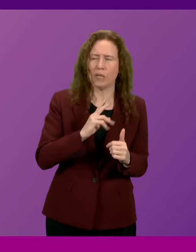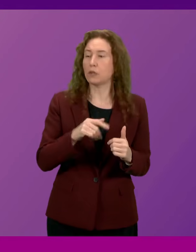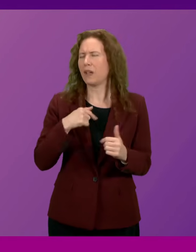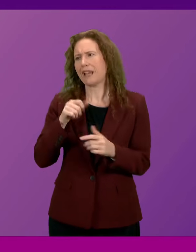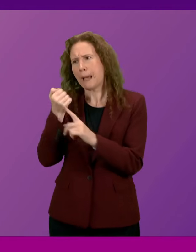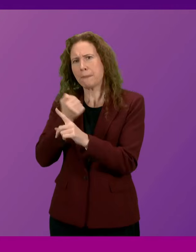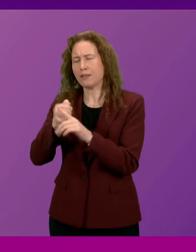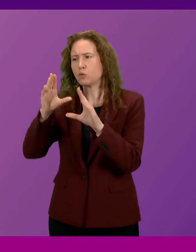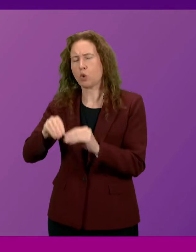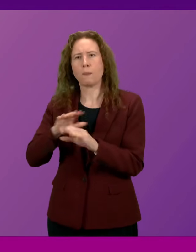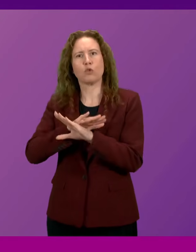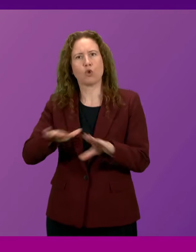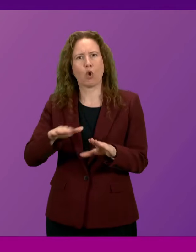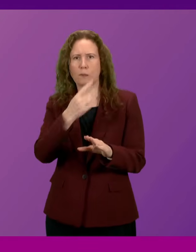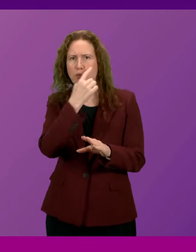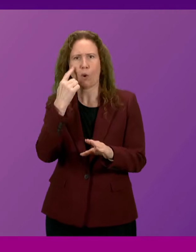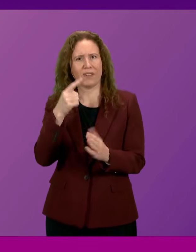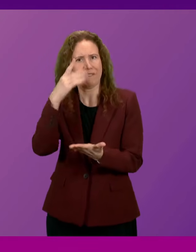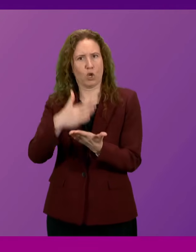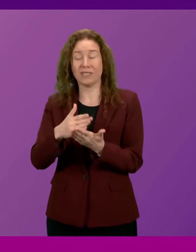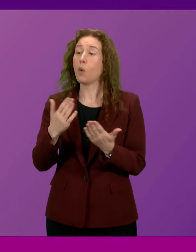which is addressed in the bill, and it is welcome that John Swinney listened to